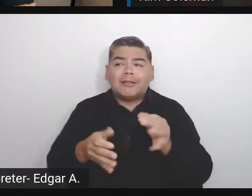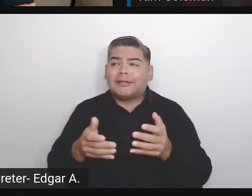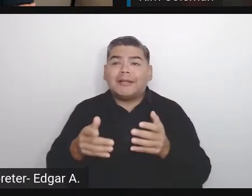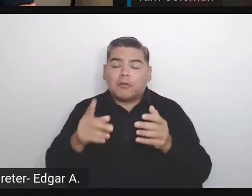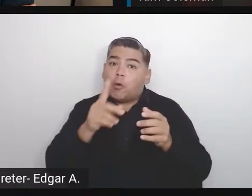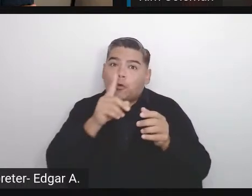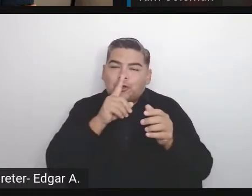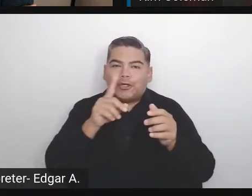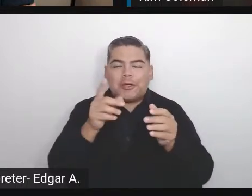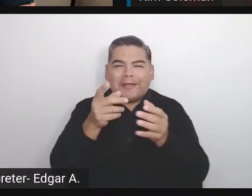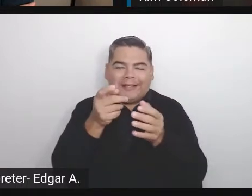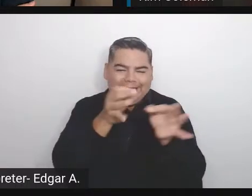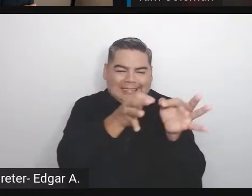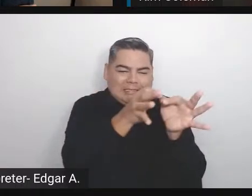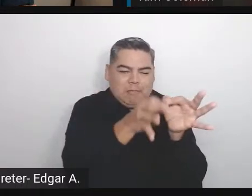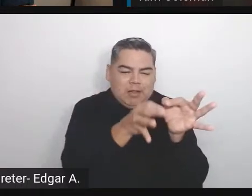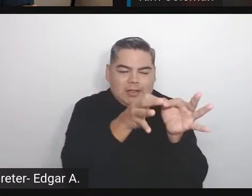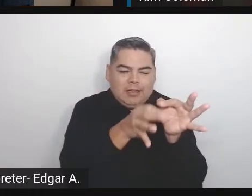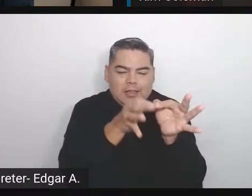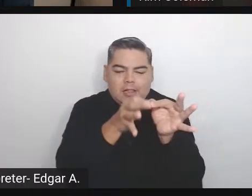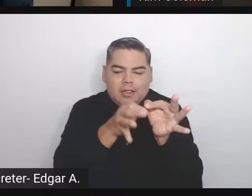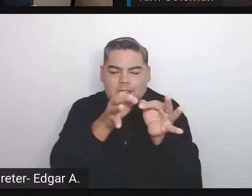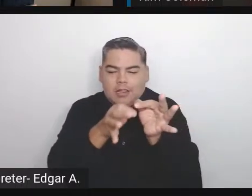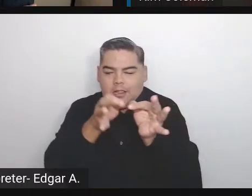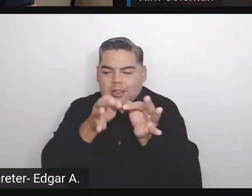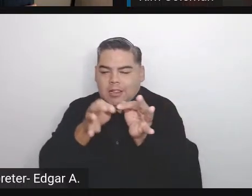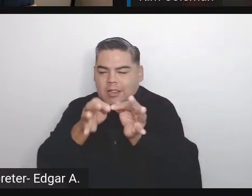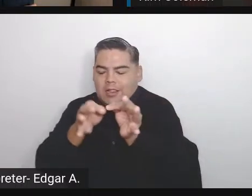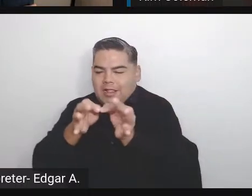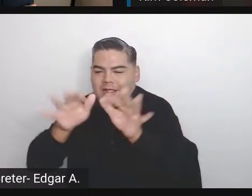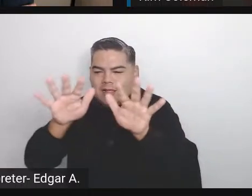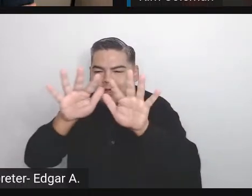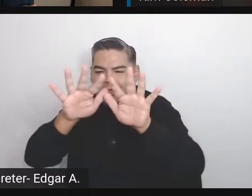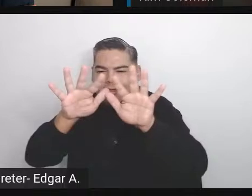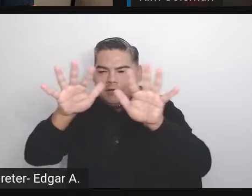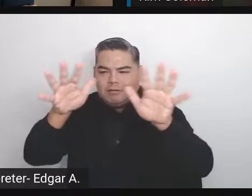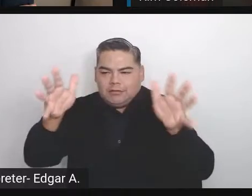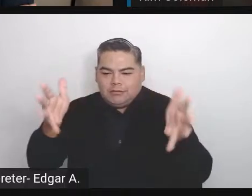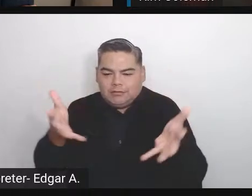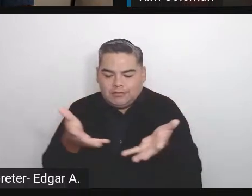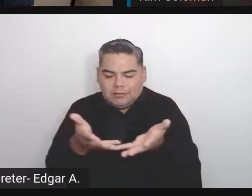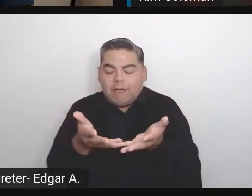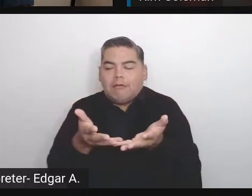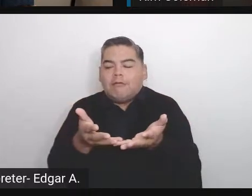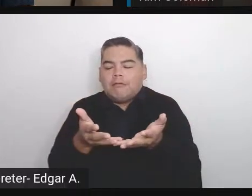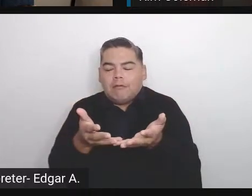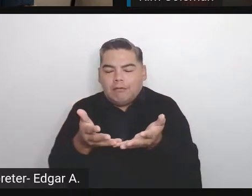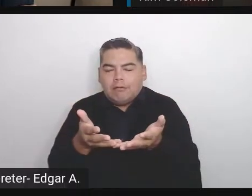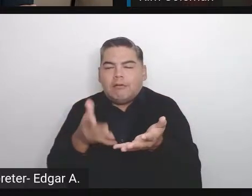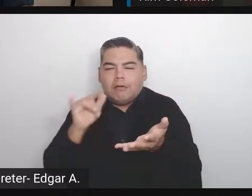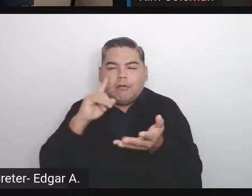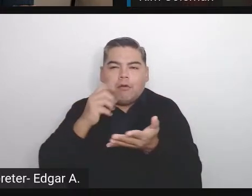security is quite simple. It consists of many, many simple things.